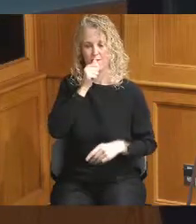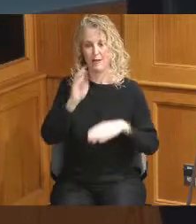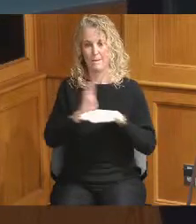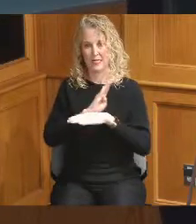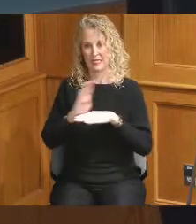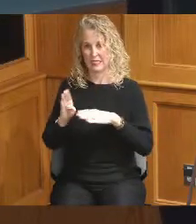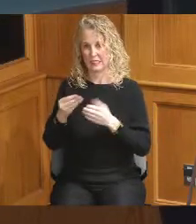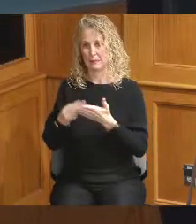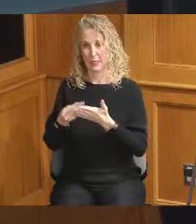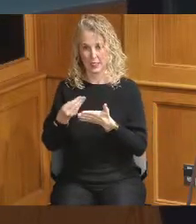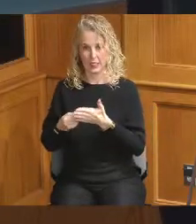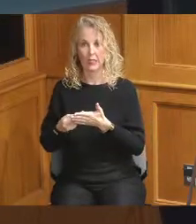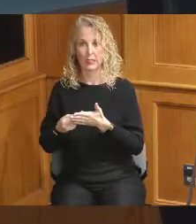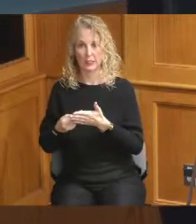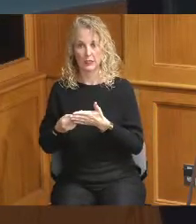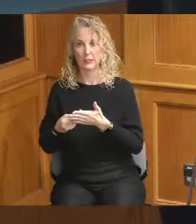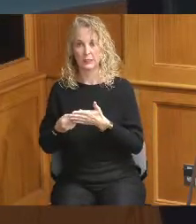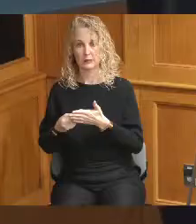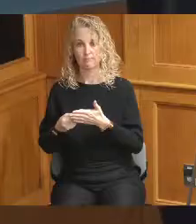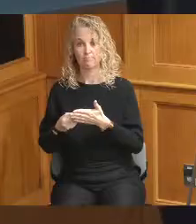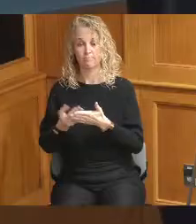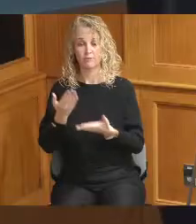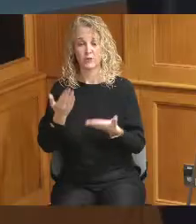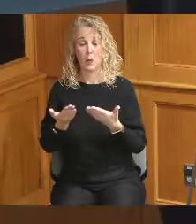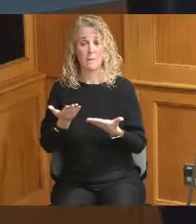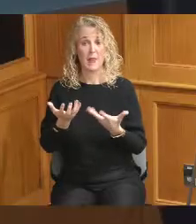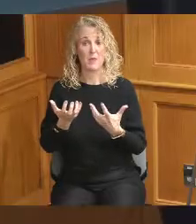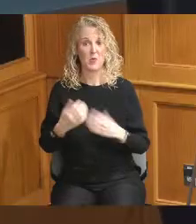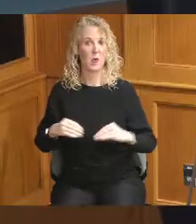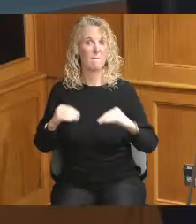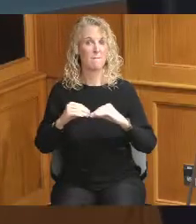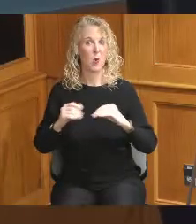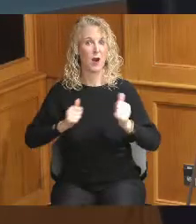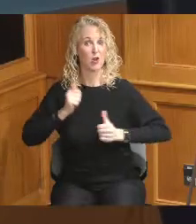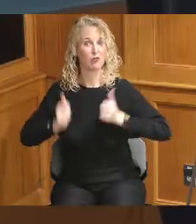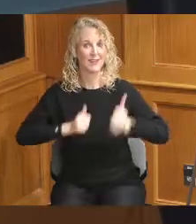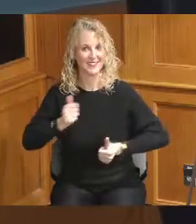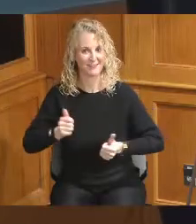funding we might want to get more aggressive on that side because I suspect that there is